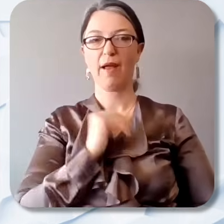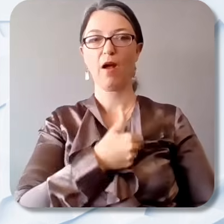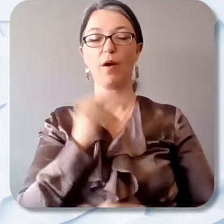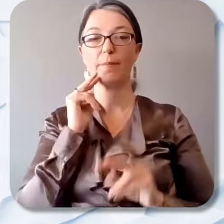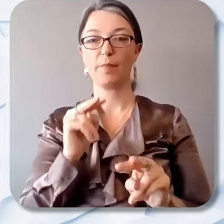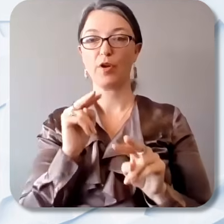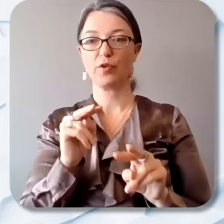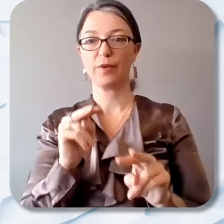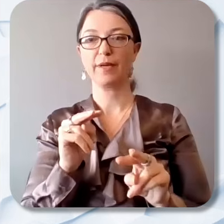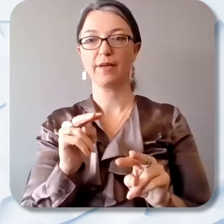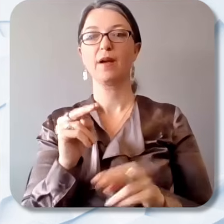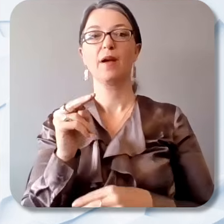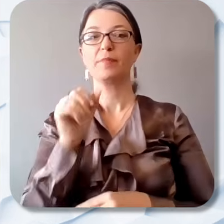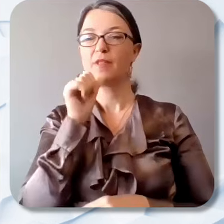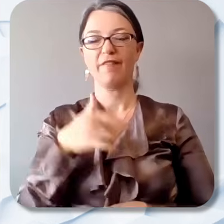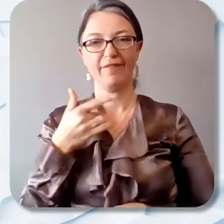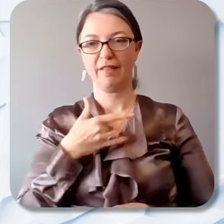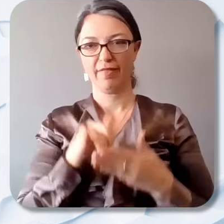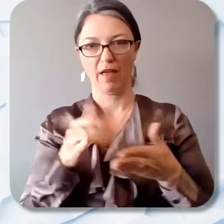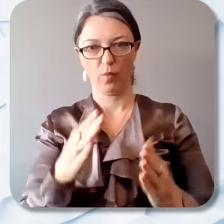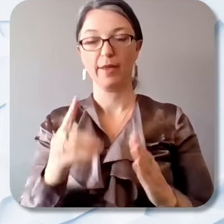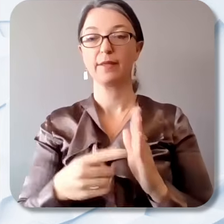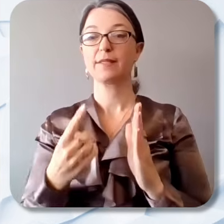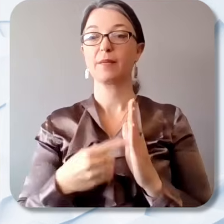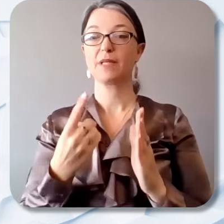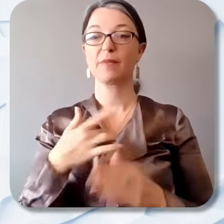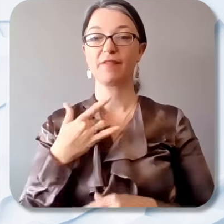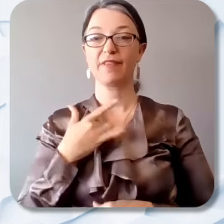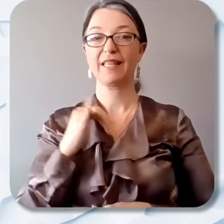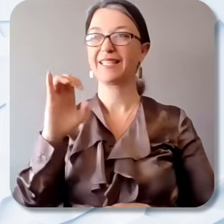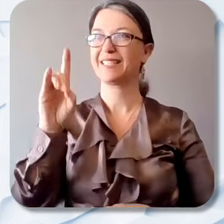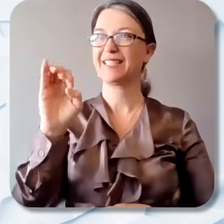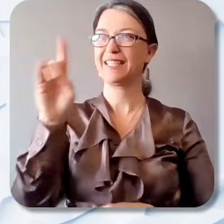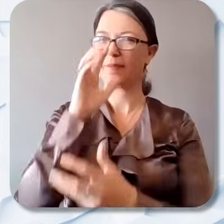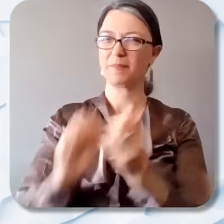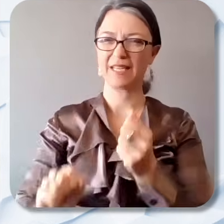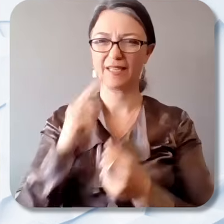Our monitoring has sometimes felt like CDE is being mean to us, or they have things happening